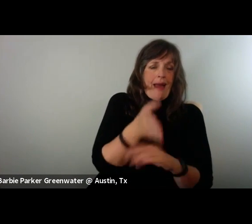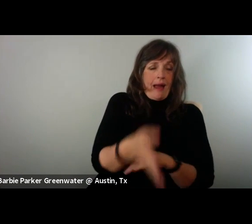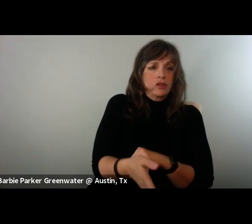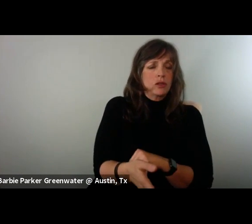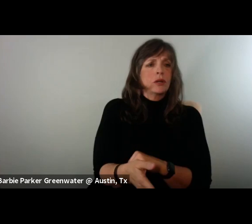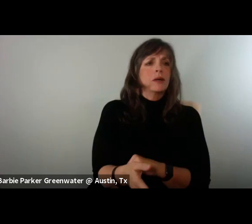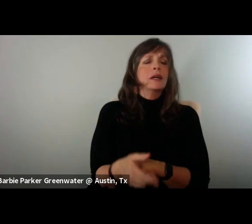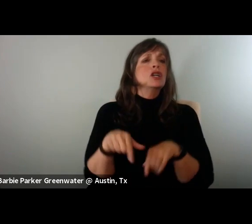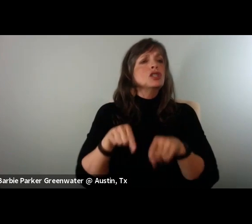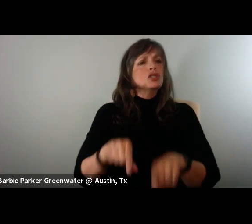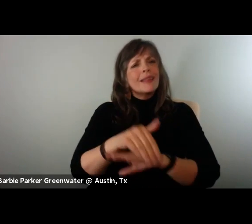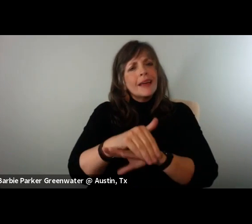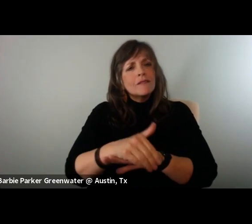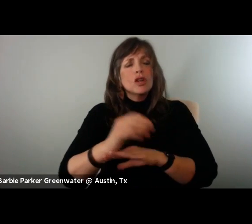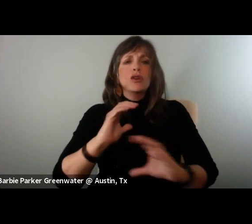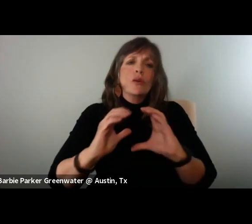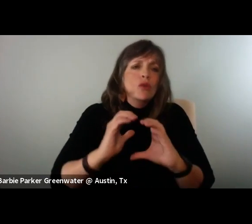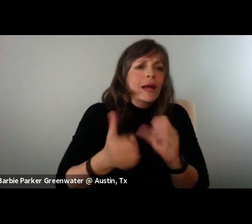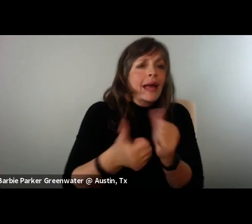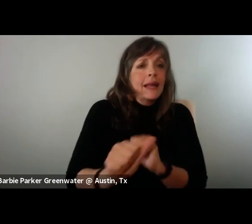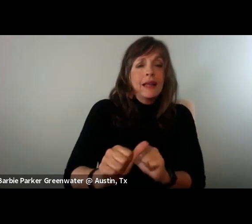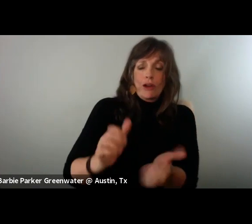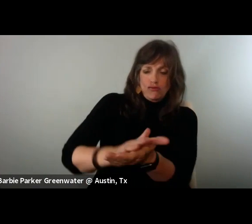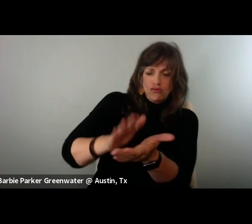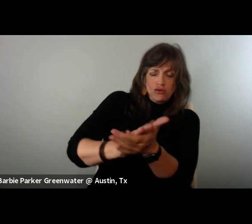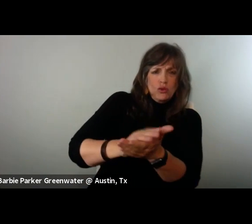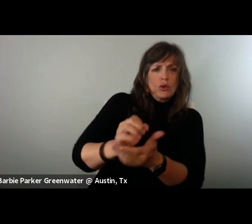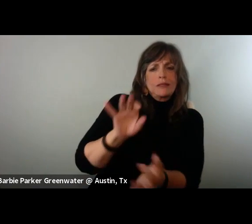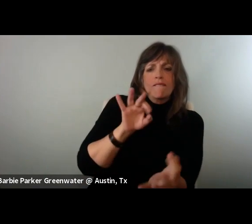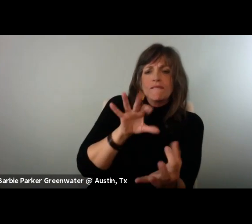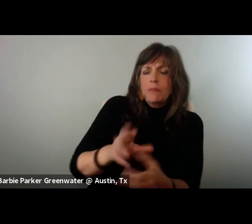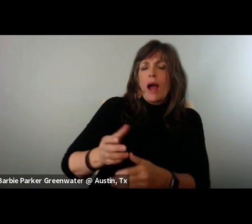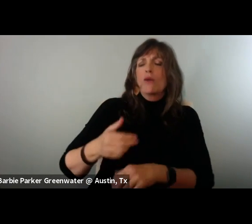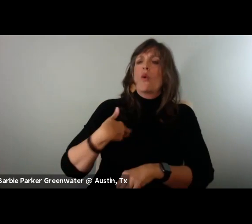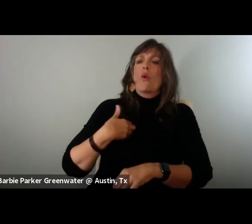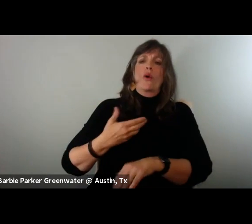throughout the evening, whether it's kudos or feedback or resources or just general thoughts